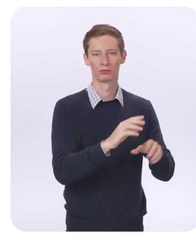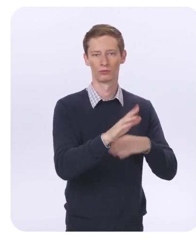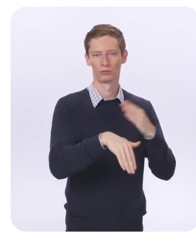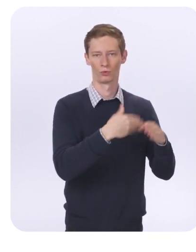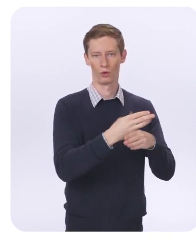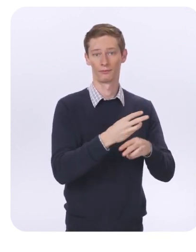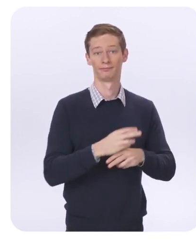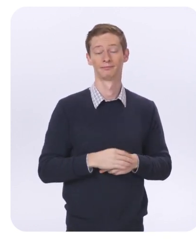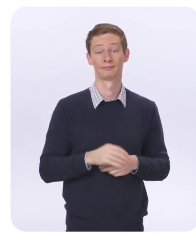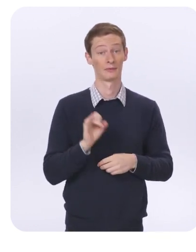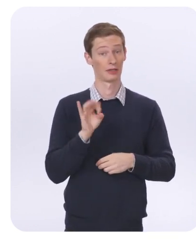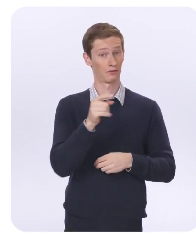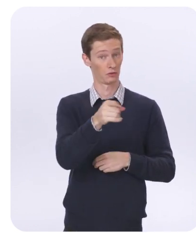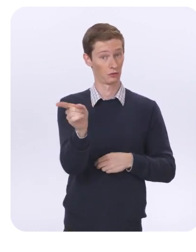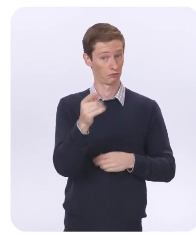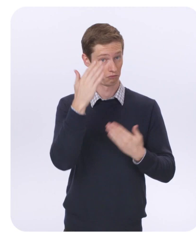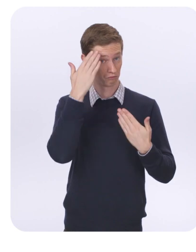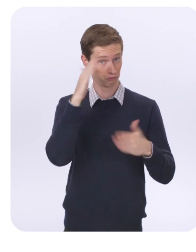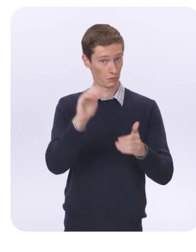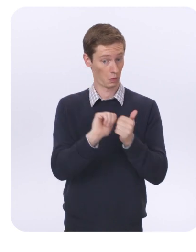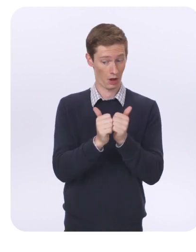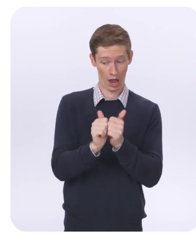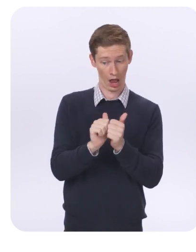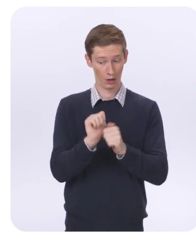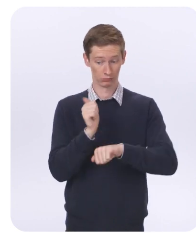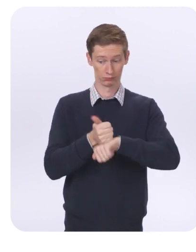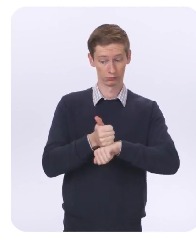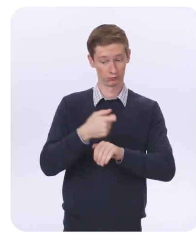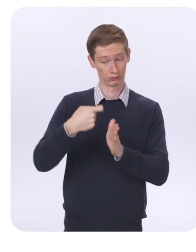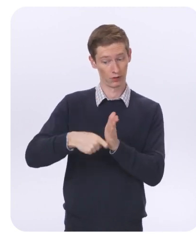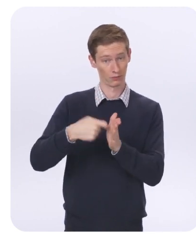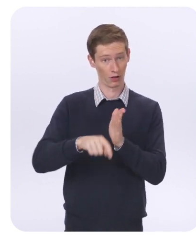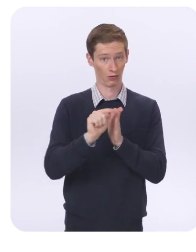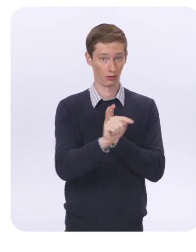We’ve kept you in mind. Along with the ability to set country-specific prices,